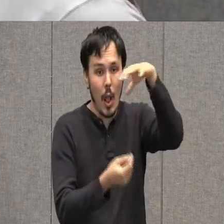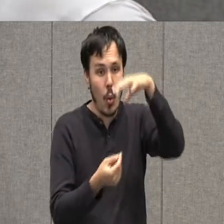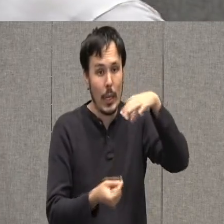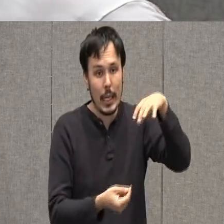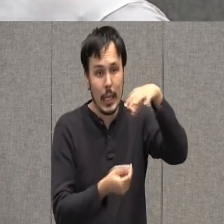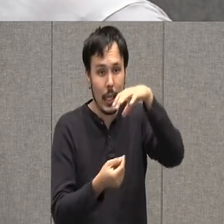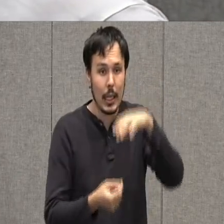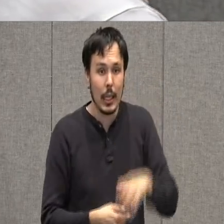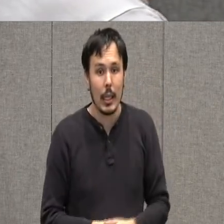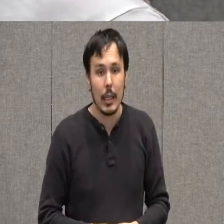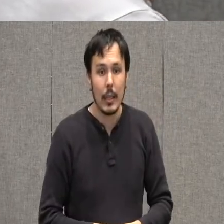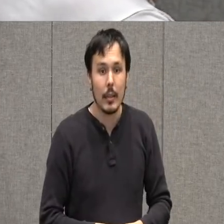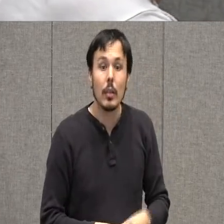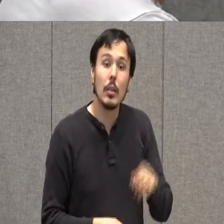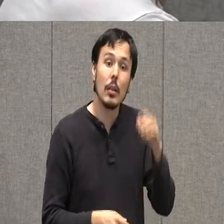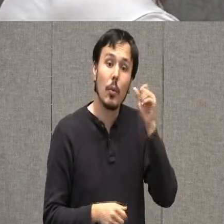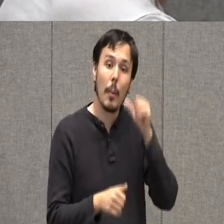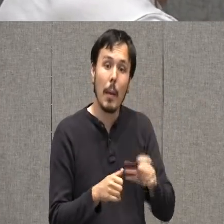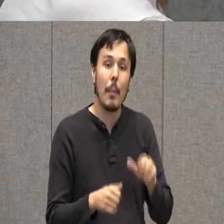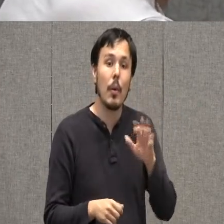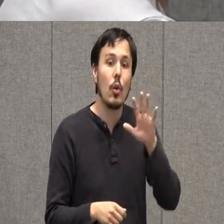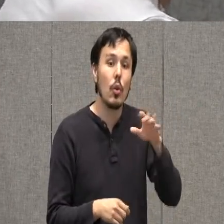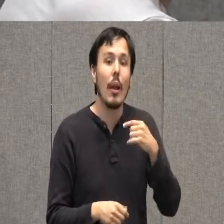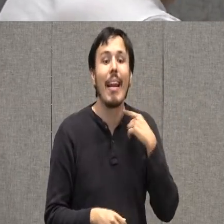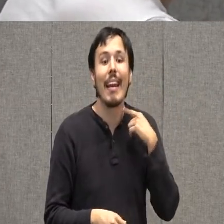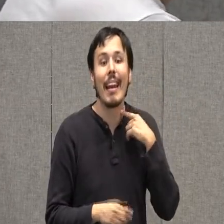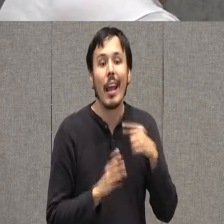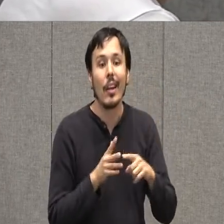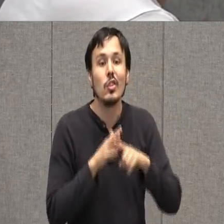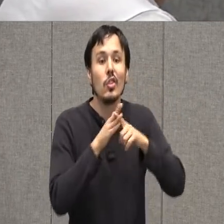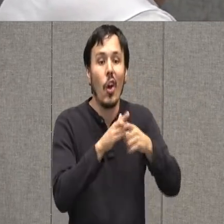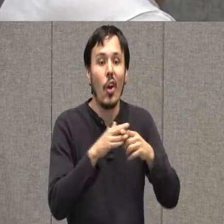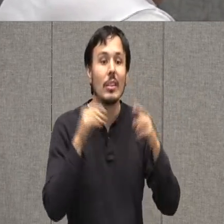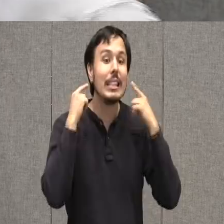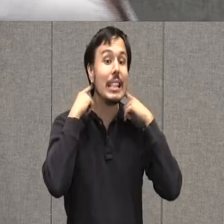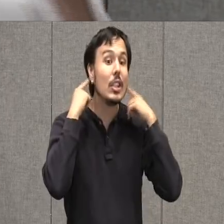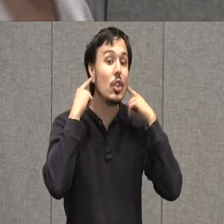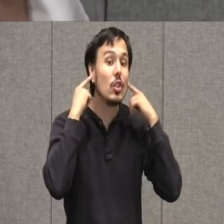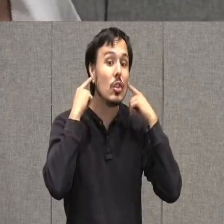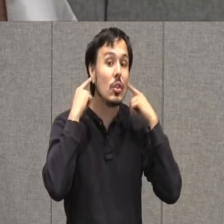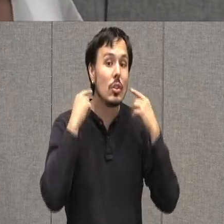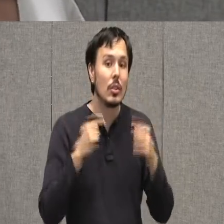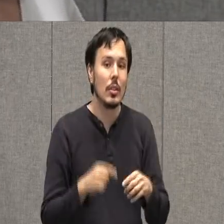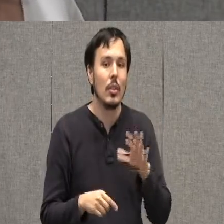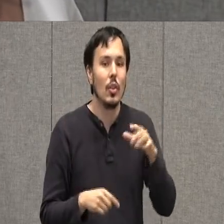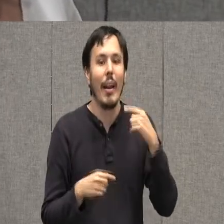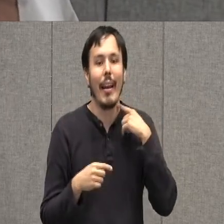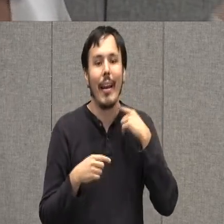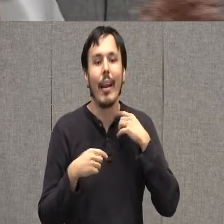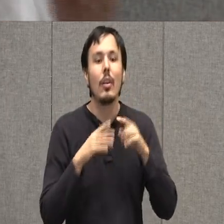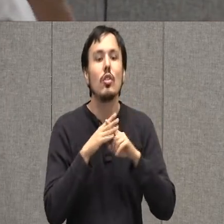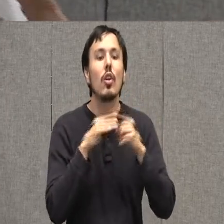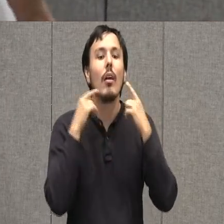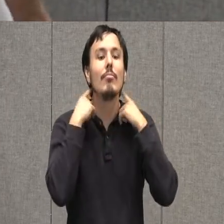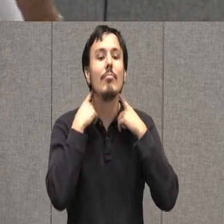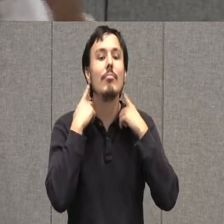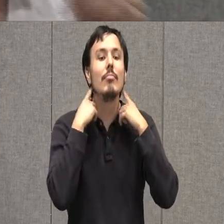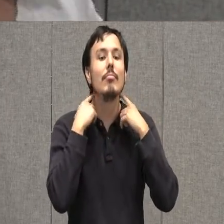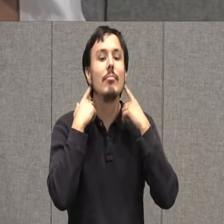it's gonna be really thick. See, I'll show you. I'll do my hair around it so you can see how thick my neck is. [Ley] Did you start the line like at the lip line